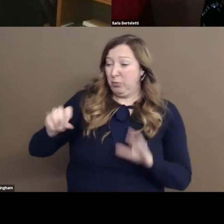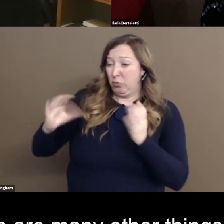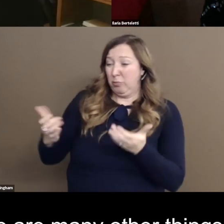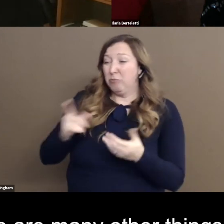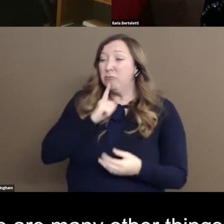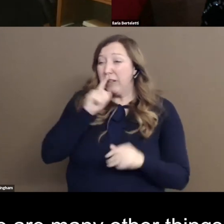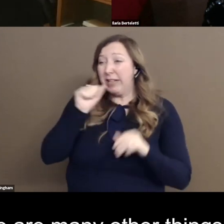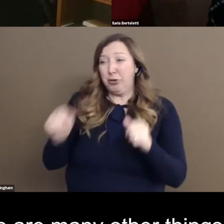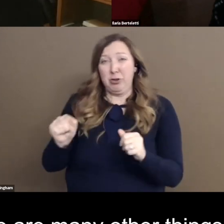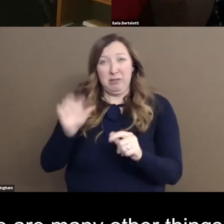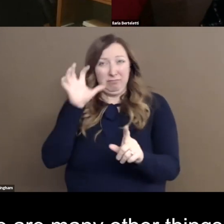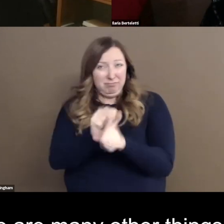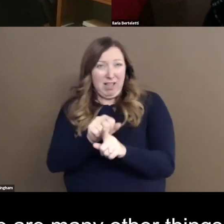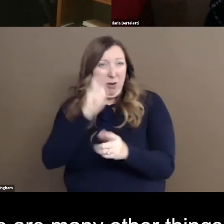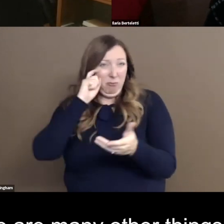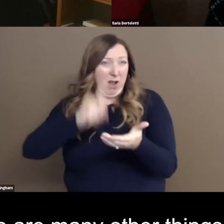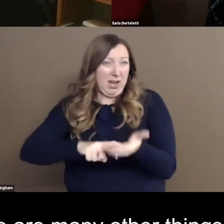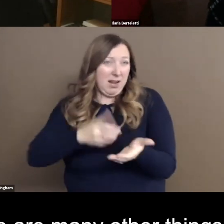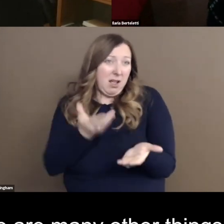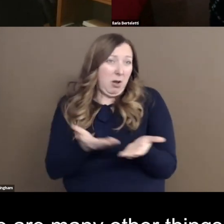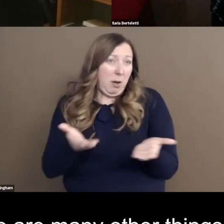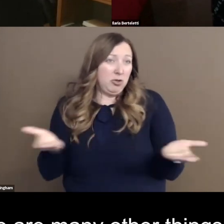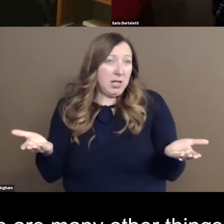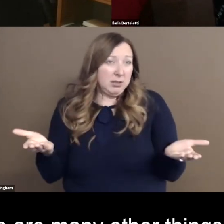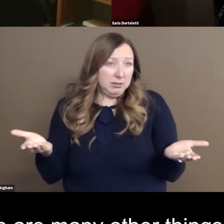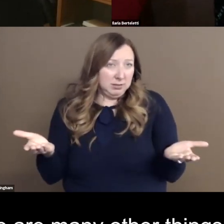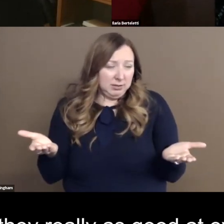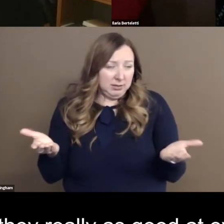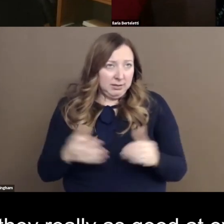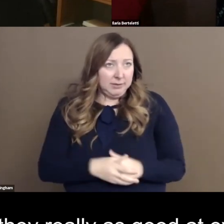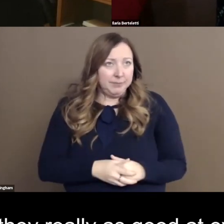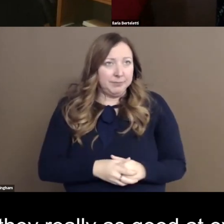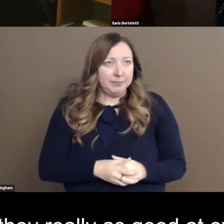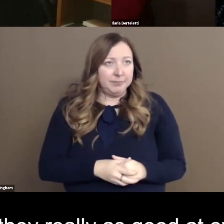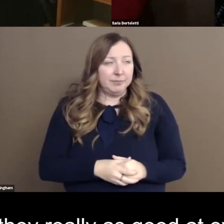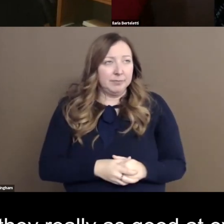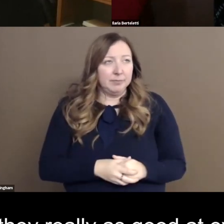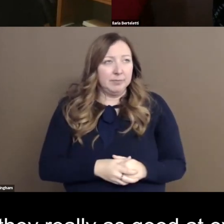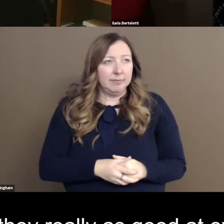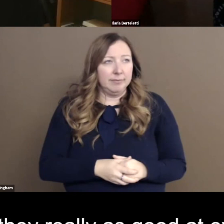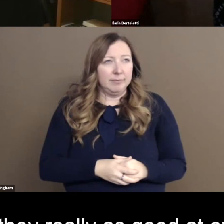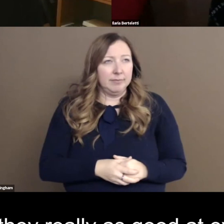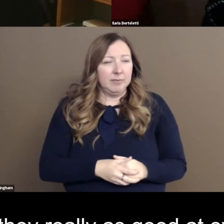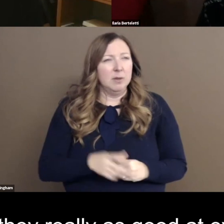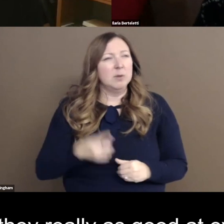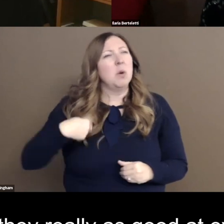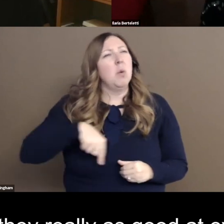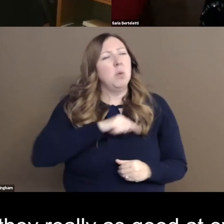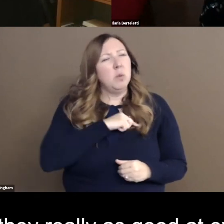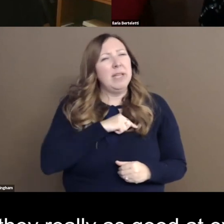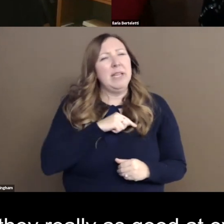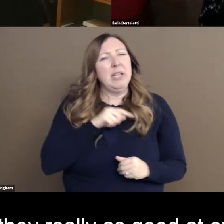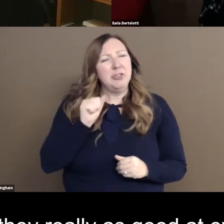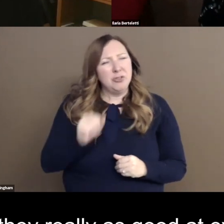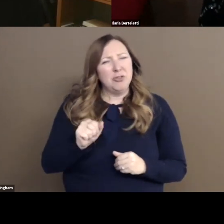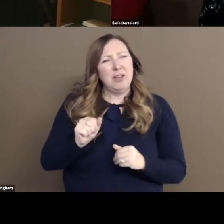there are many other things that we could be doing to be asking are they really as good at